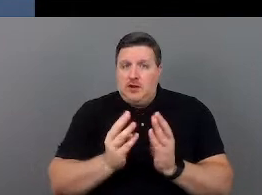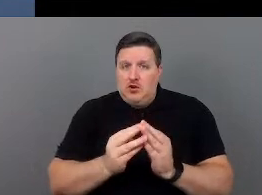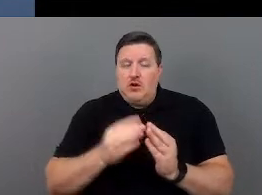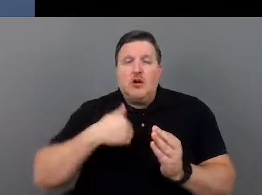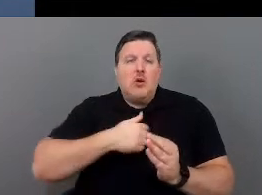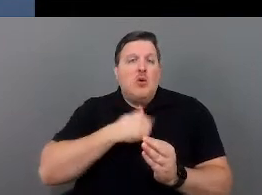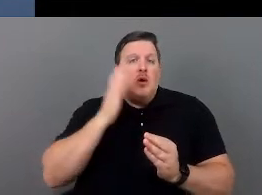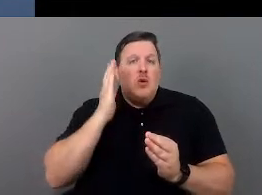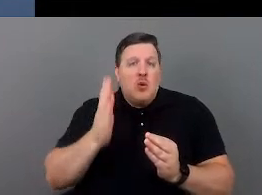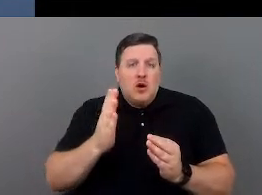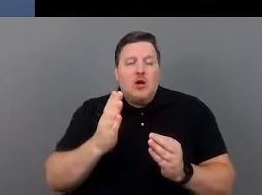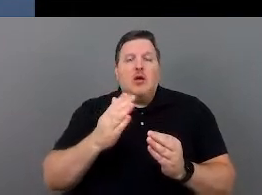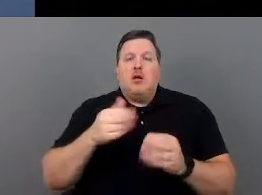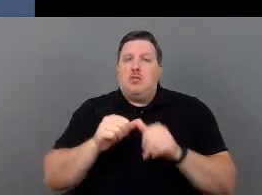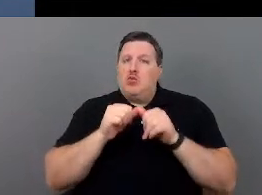WE WILL PROCEED